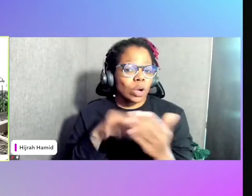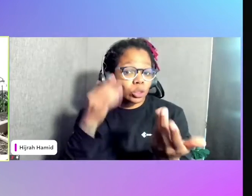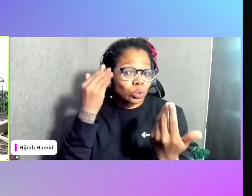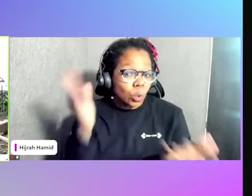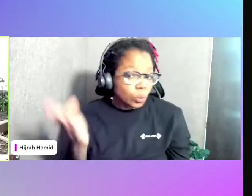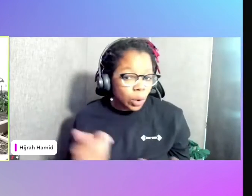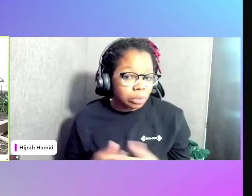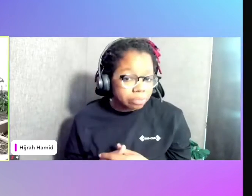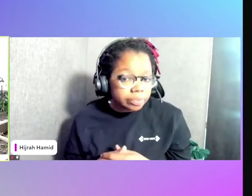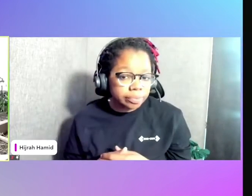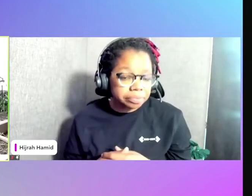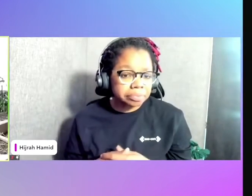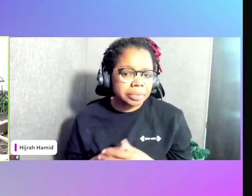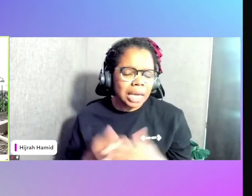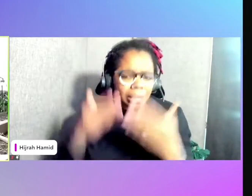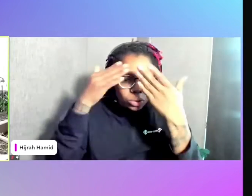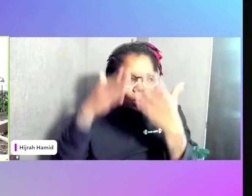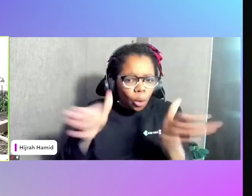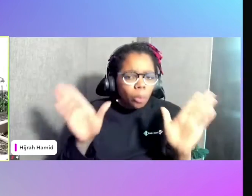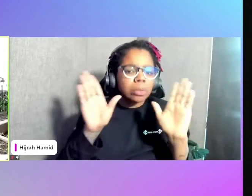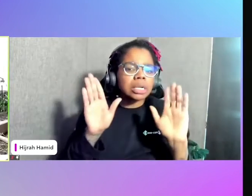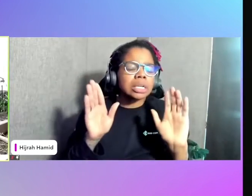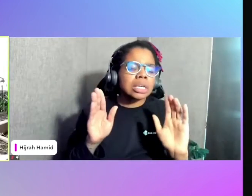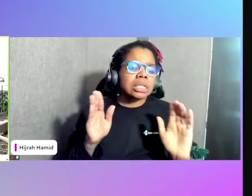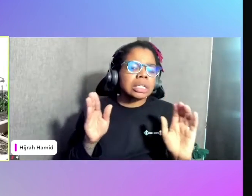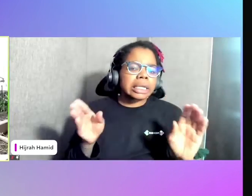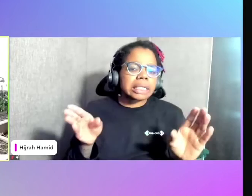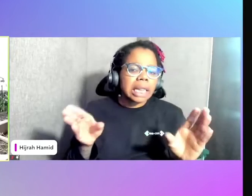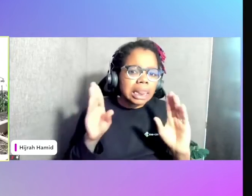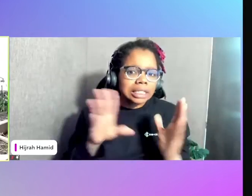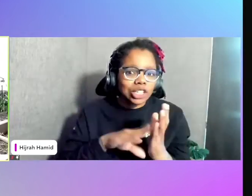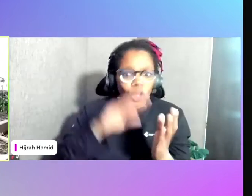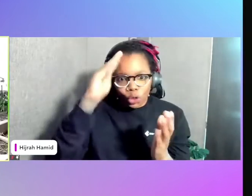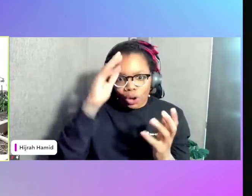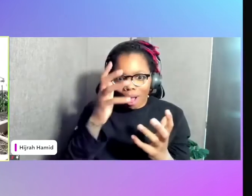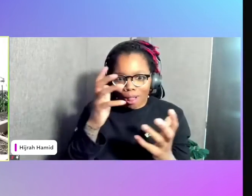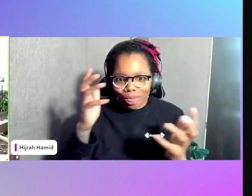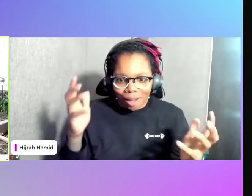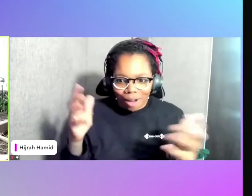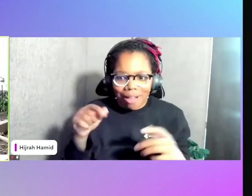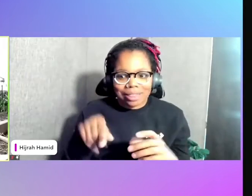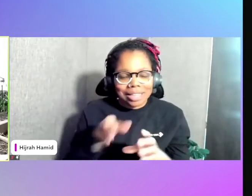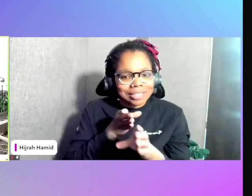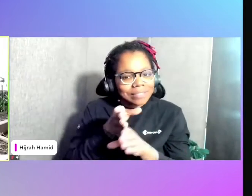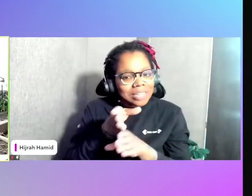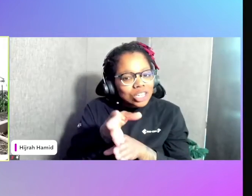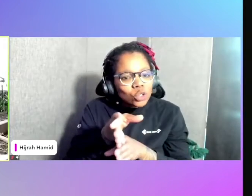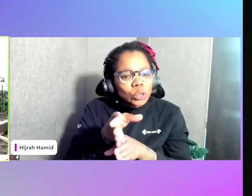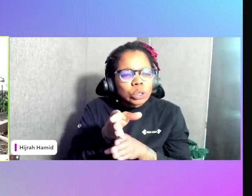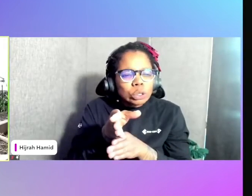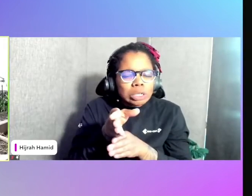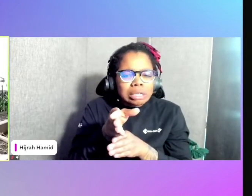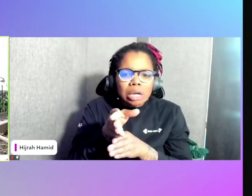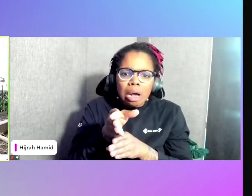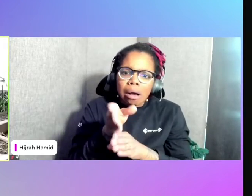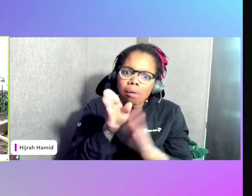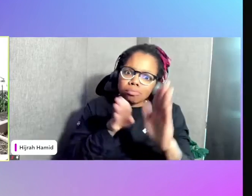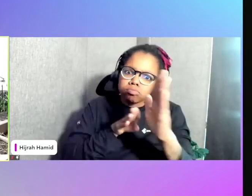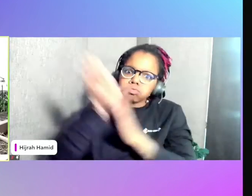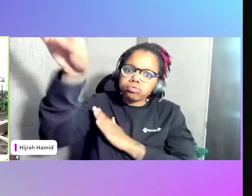us. Contact ypl, and be prepared to learn and be acquainted with what you don't know, and be open to